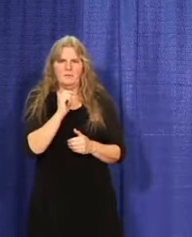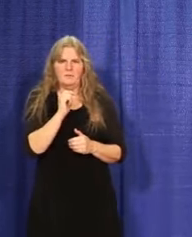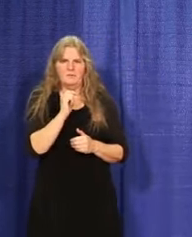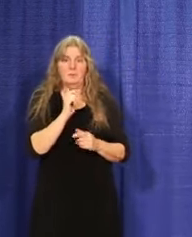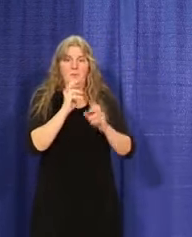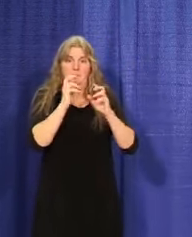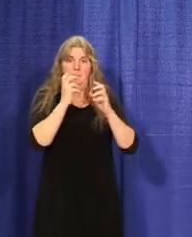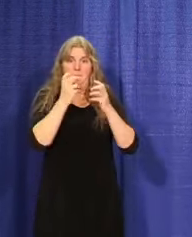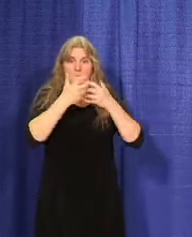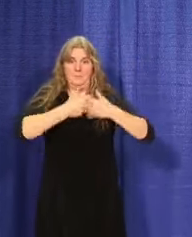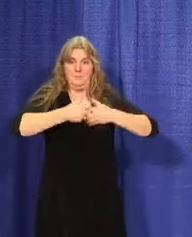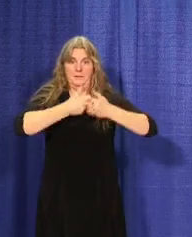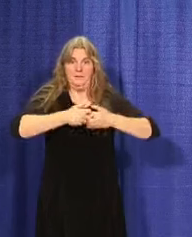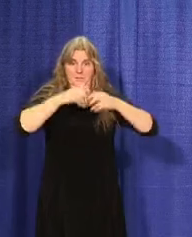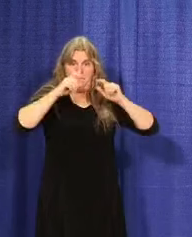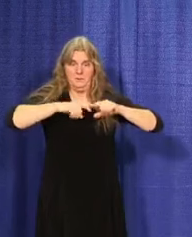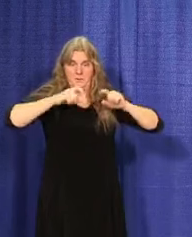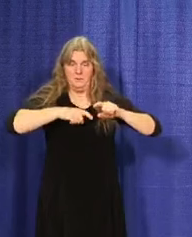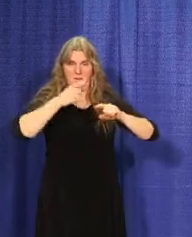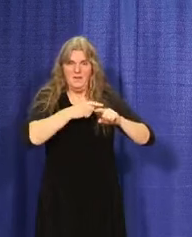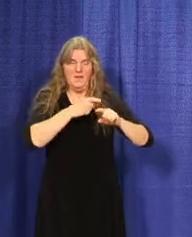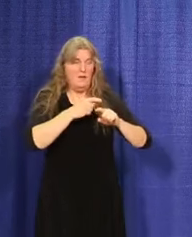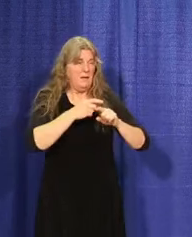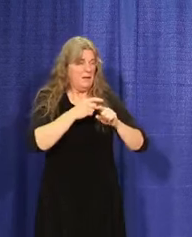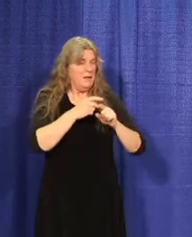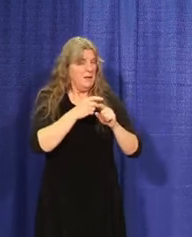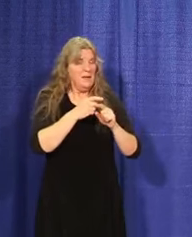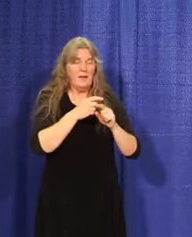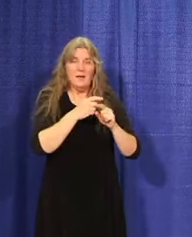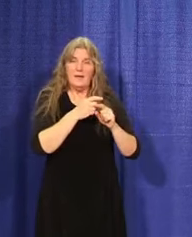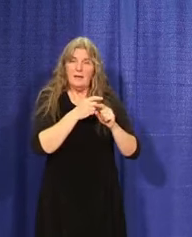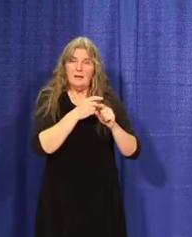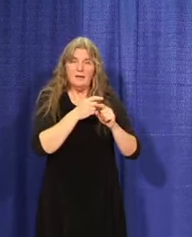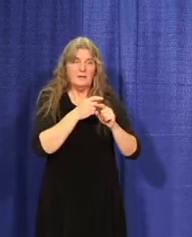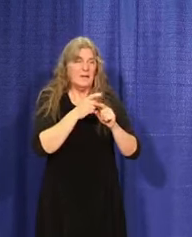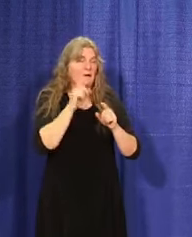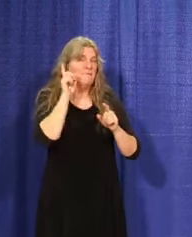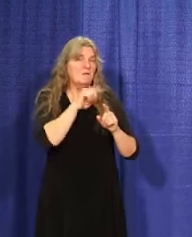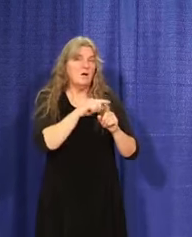does that mean it can sometimes come up with a false positive but it is unlikely to come up